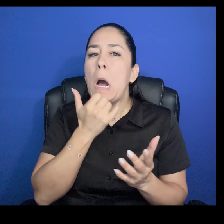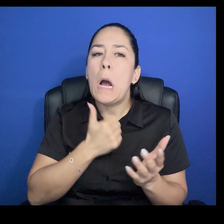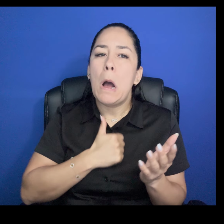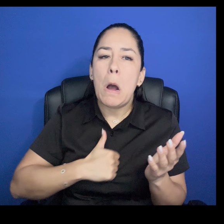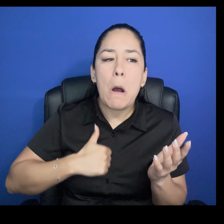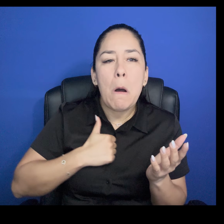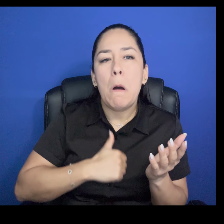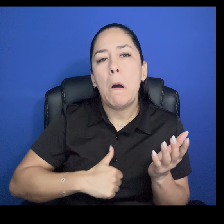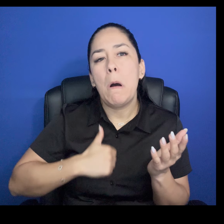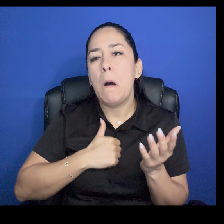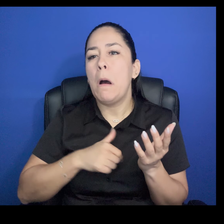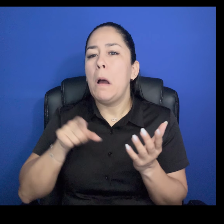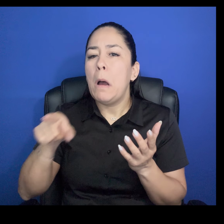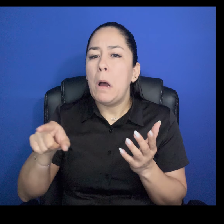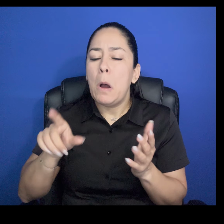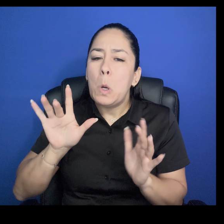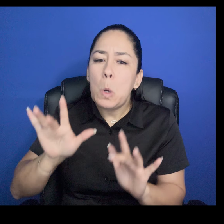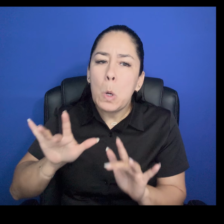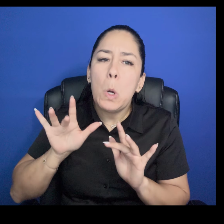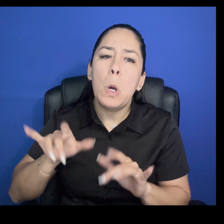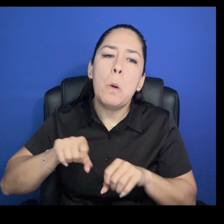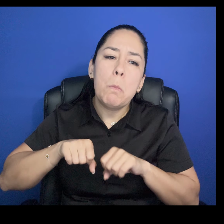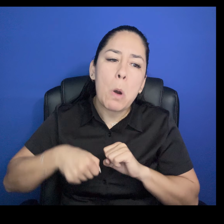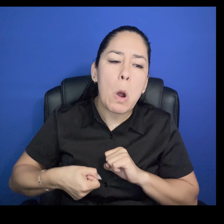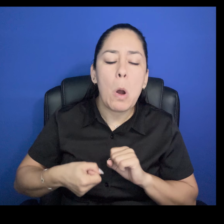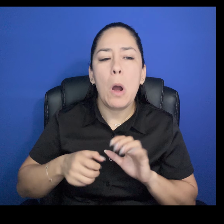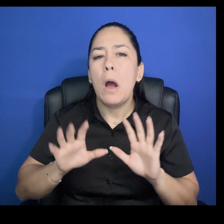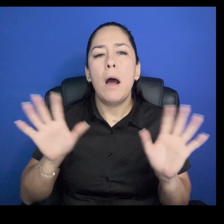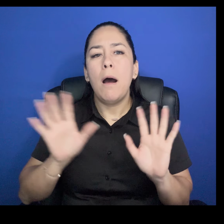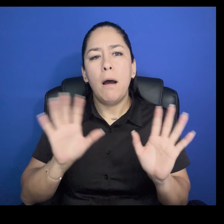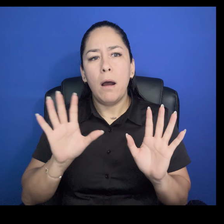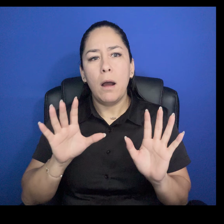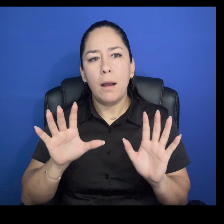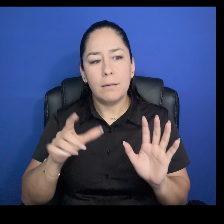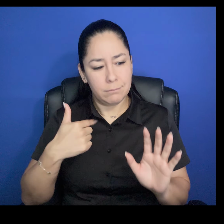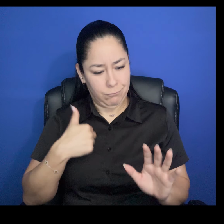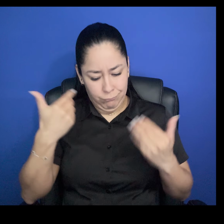And we're here existing the way that we are with whatever our characteristics are,